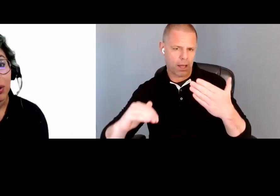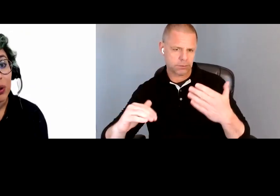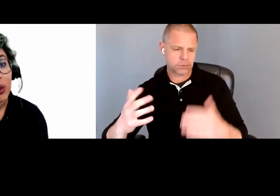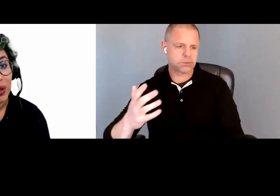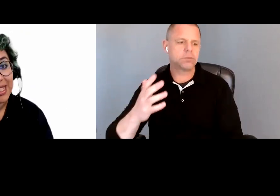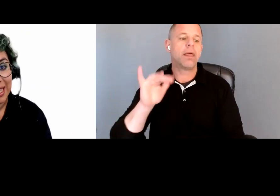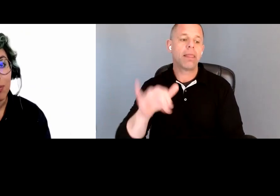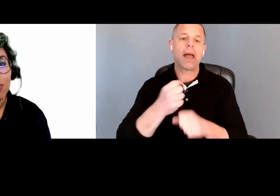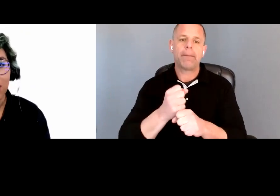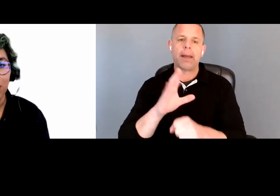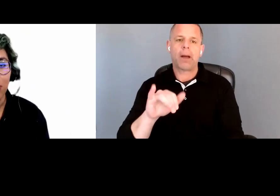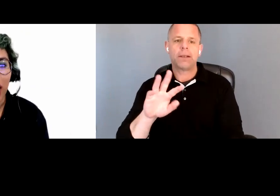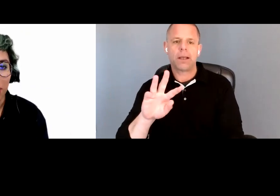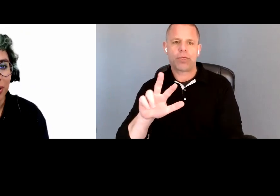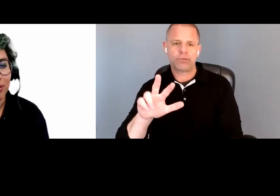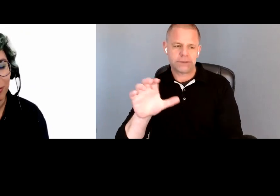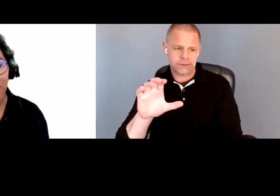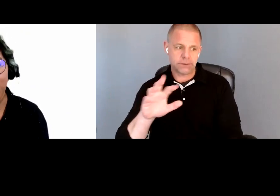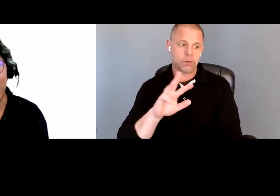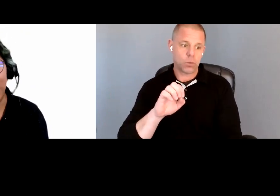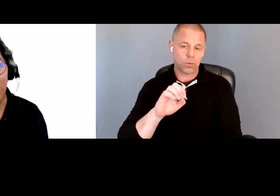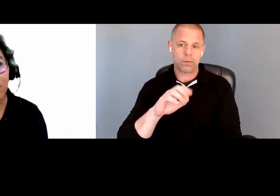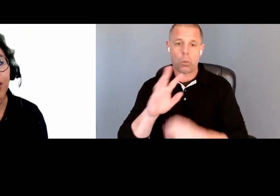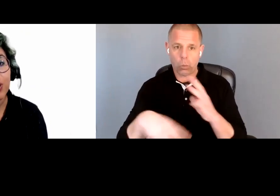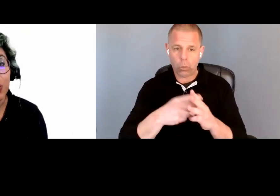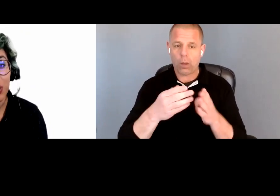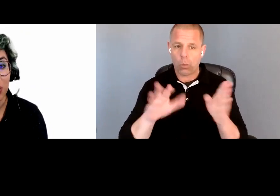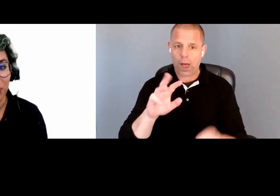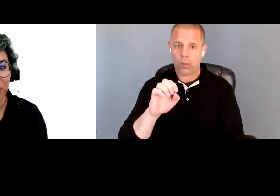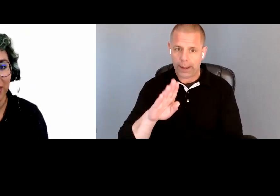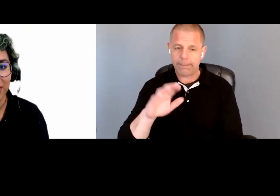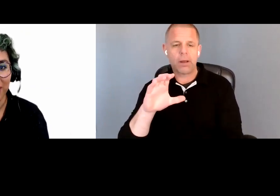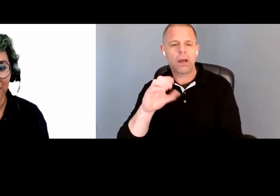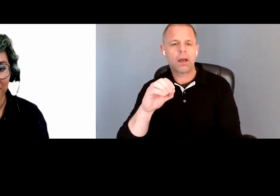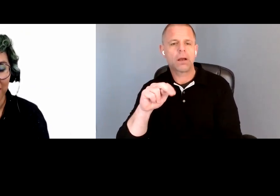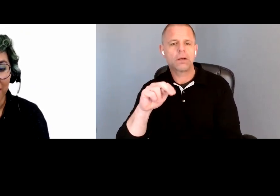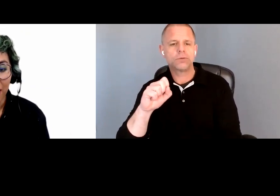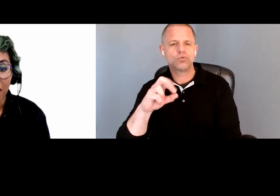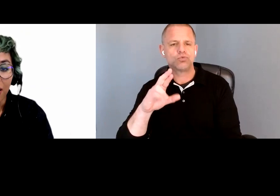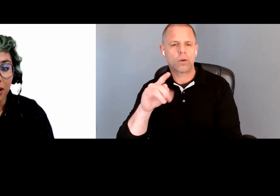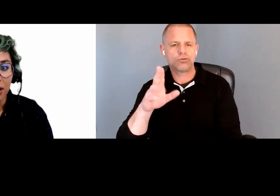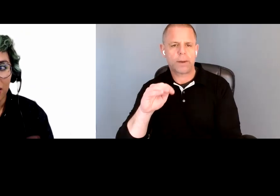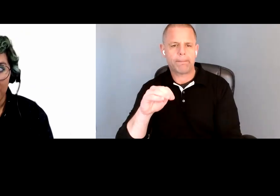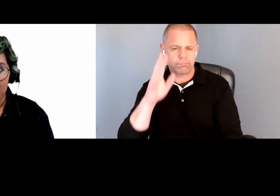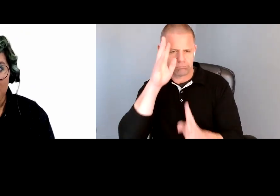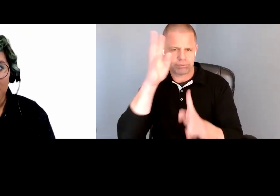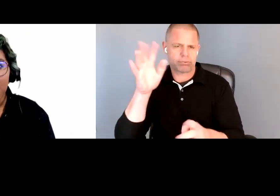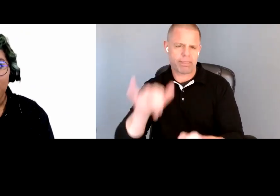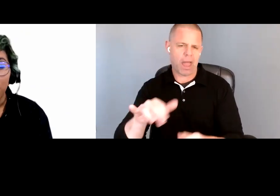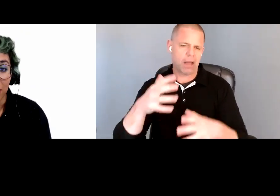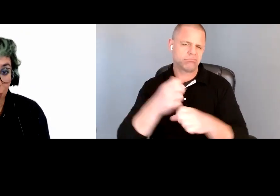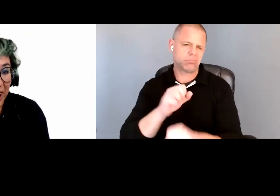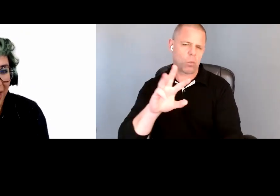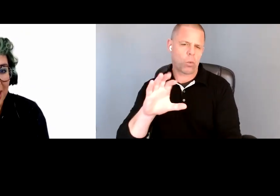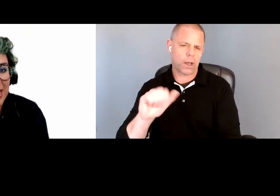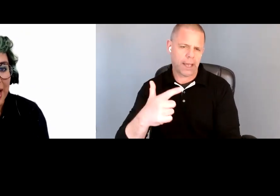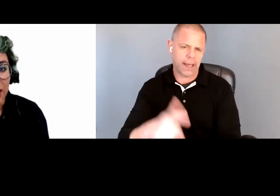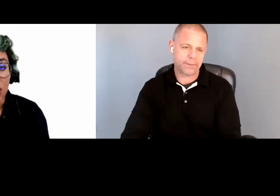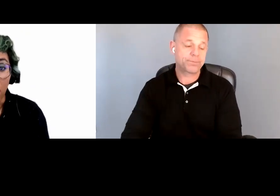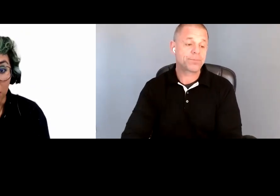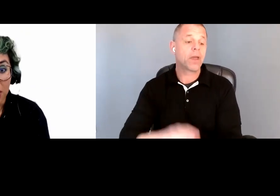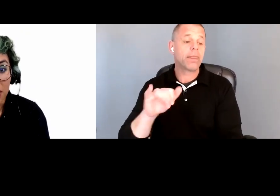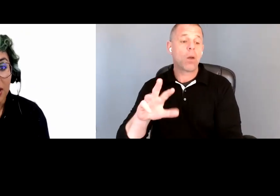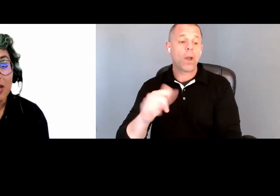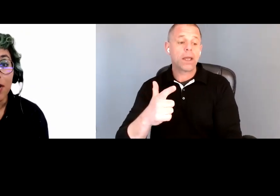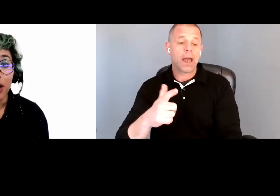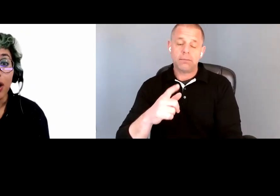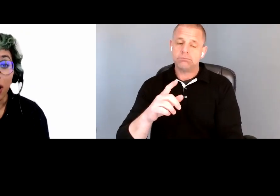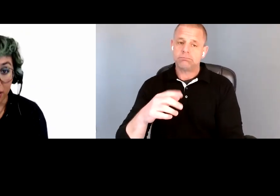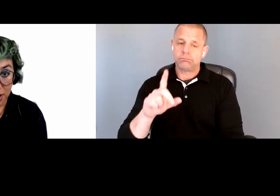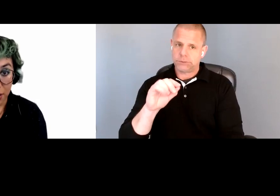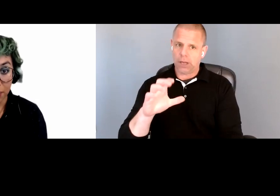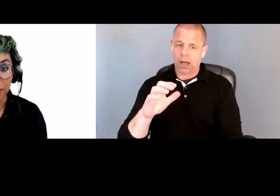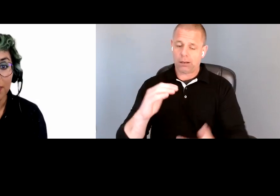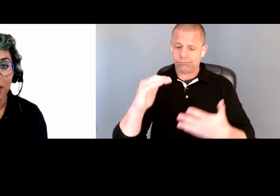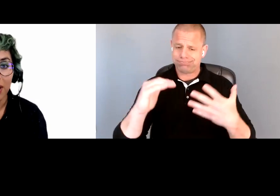W3C, so the World Wide Web Consortium. WCAG is a document. It is very large,